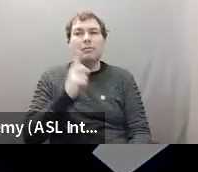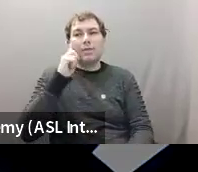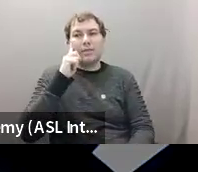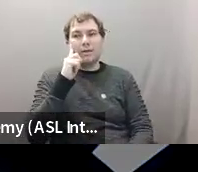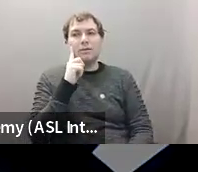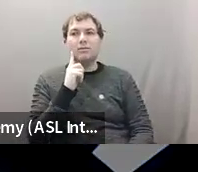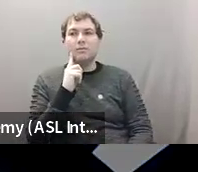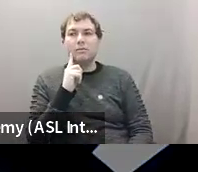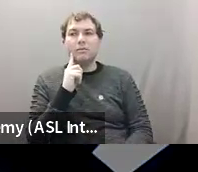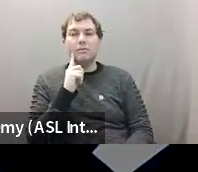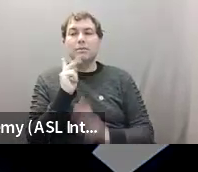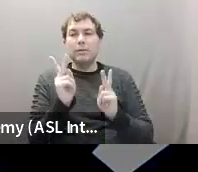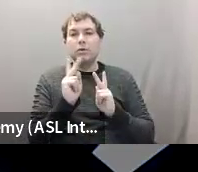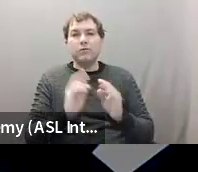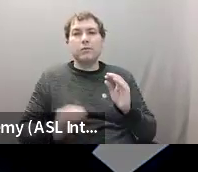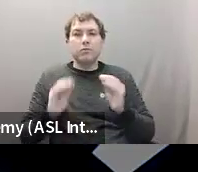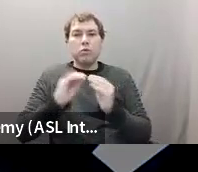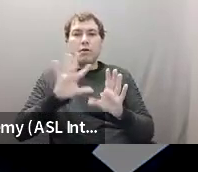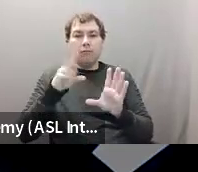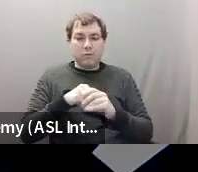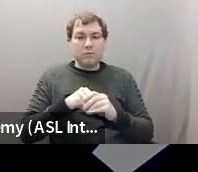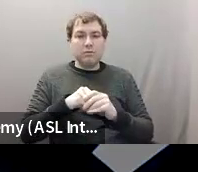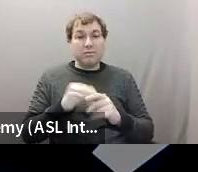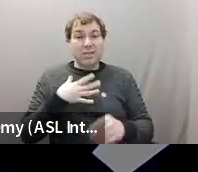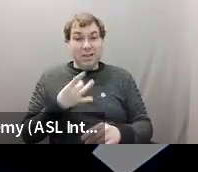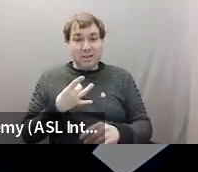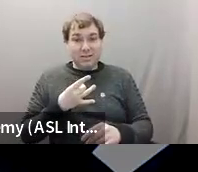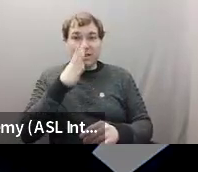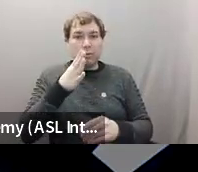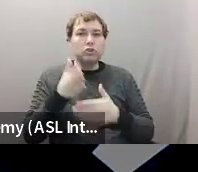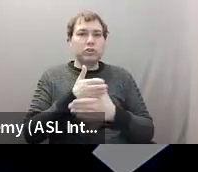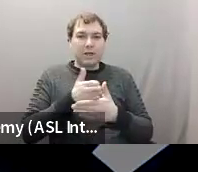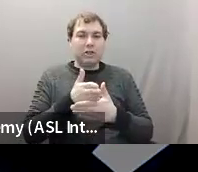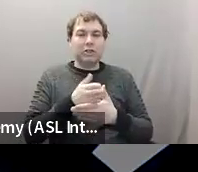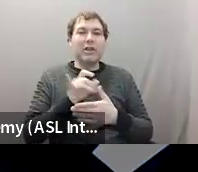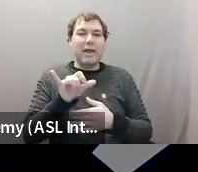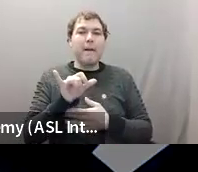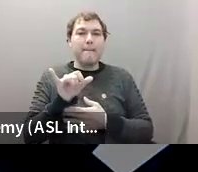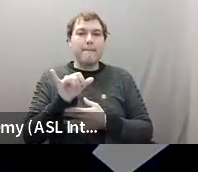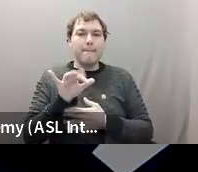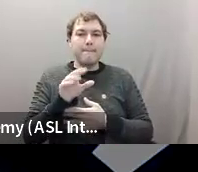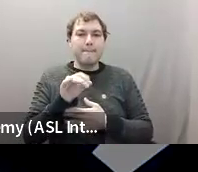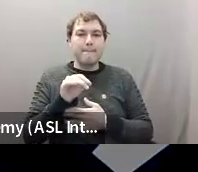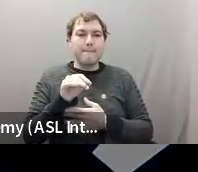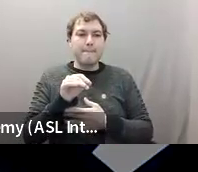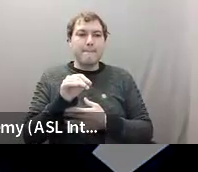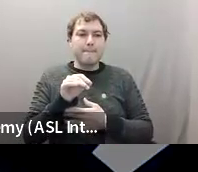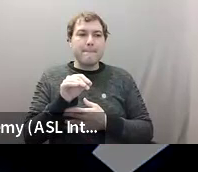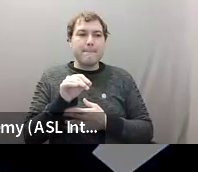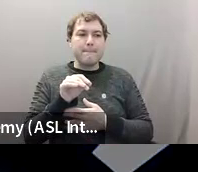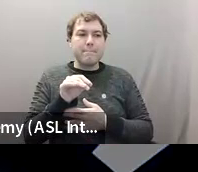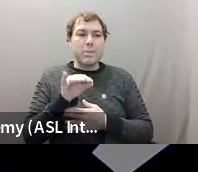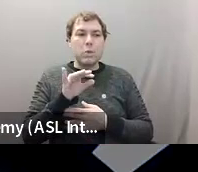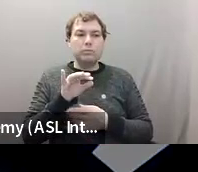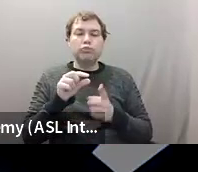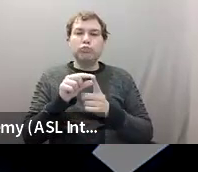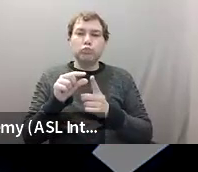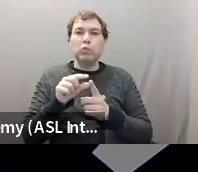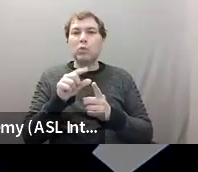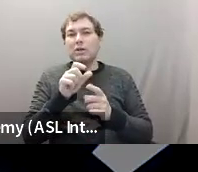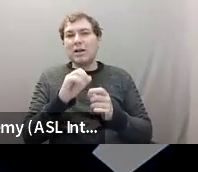Troy Bowser: people is involved with it, and they like it. They share with someone. So I think that power that you know, mouth, word of mouth. Networking is very important in this field.